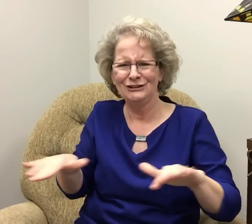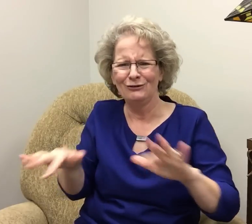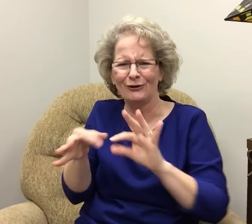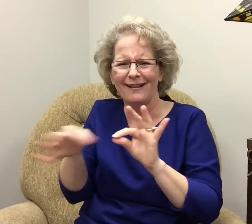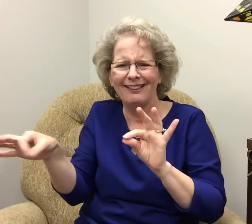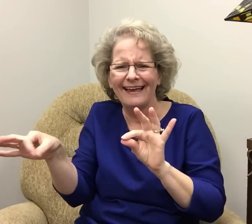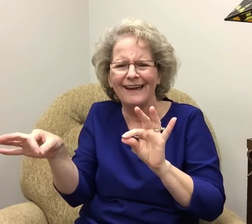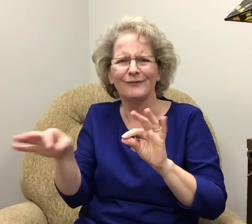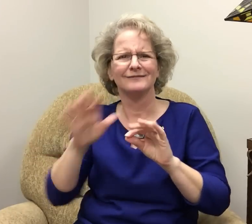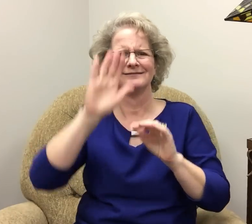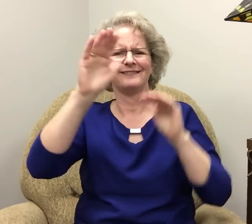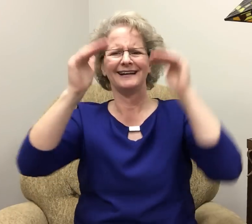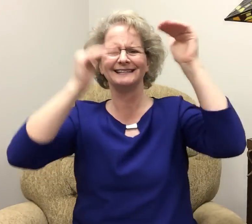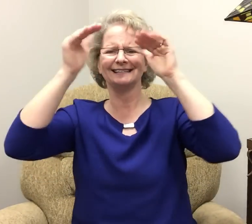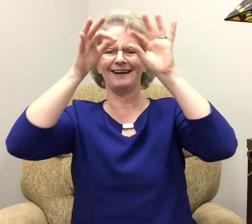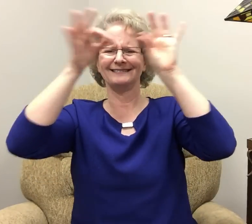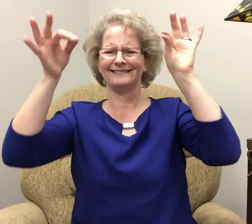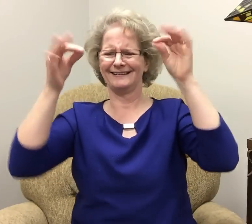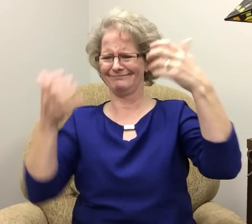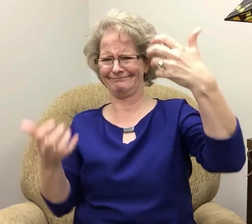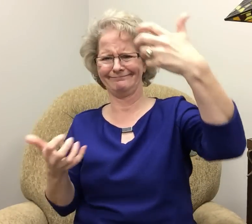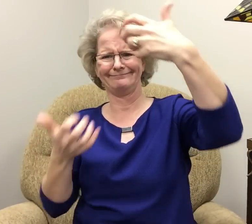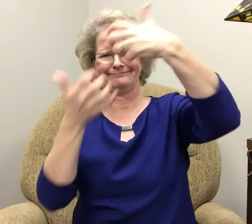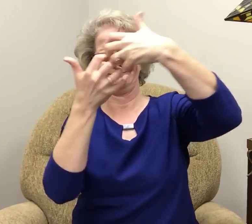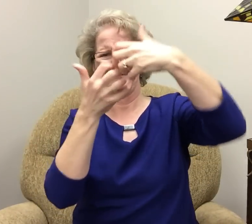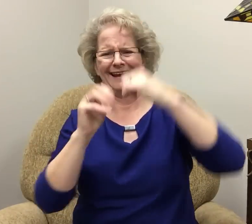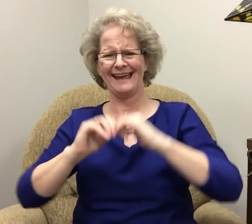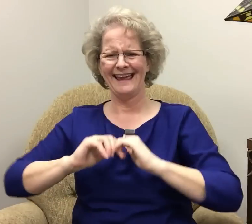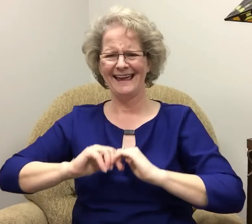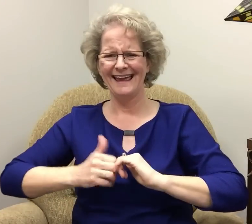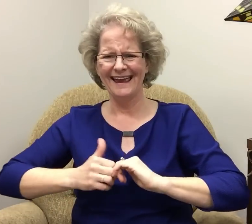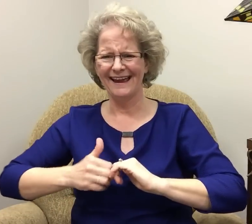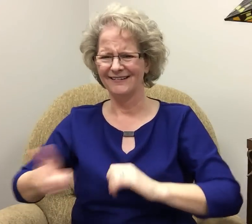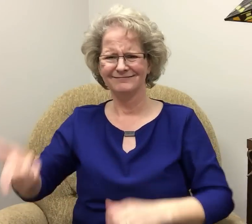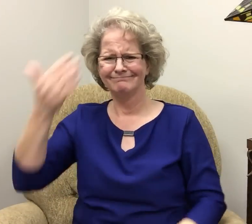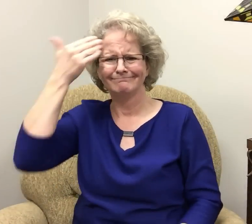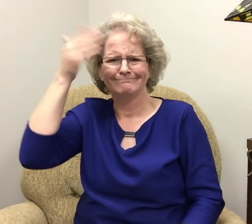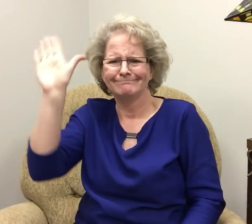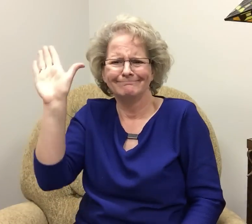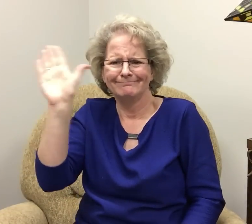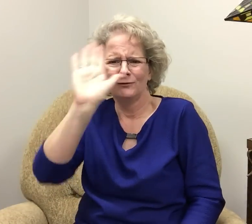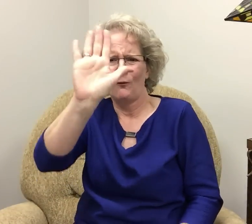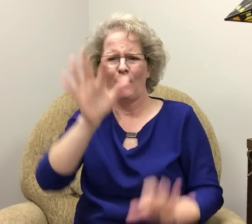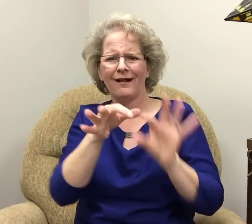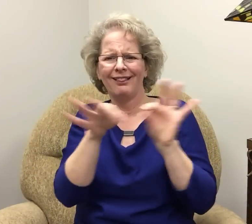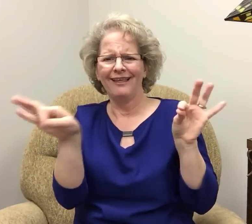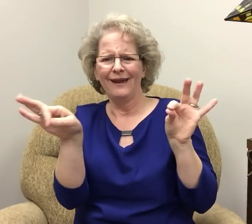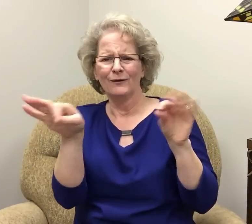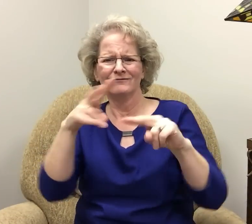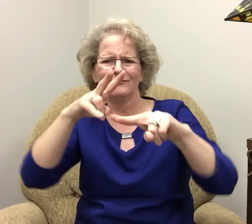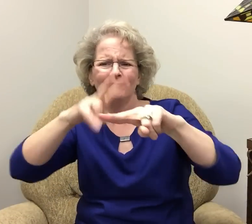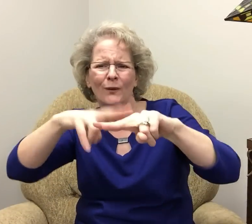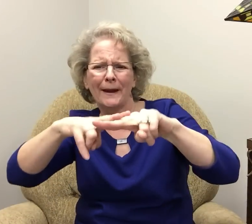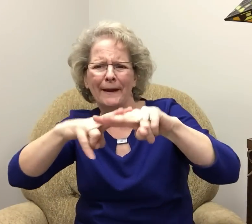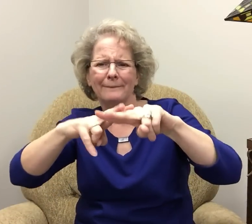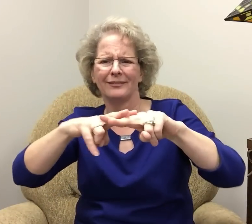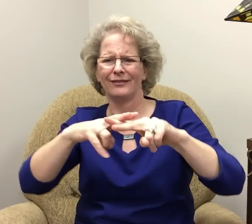to deal with the language levels that are used by adults.